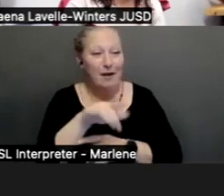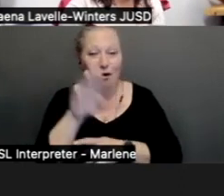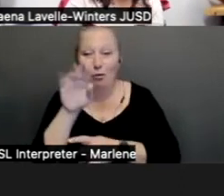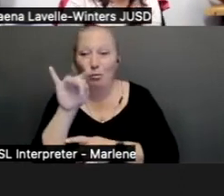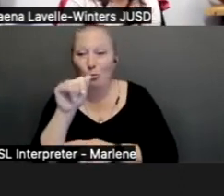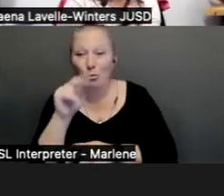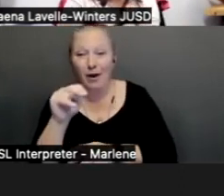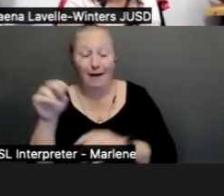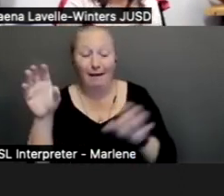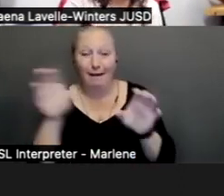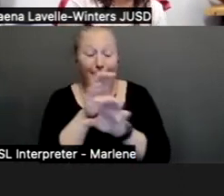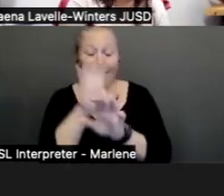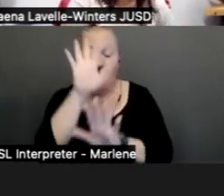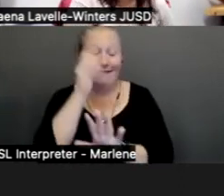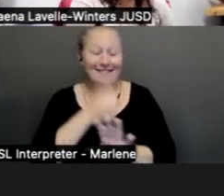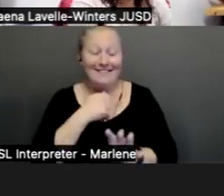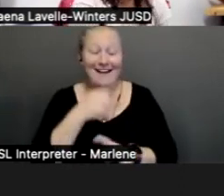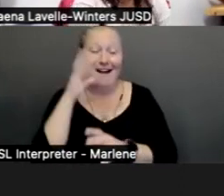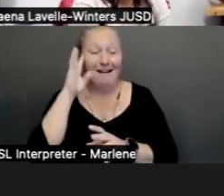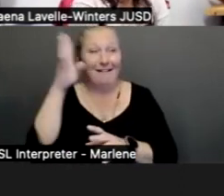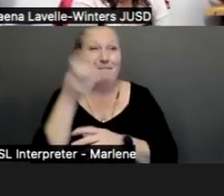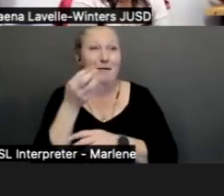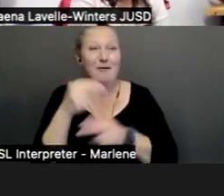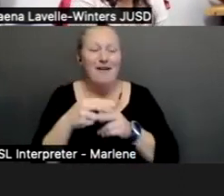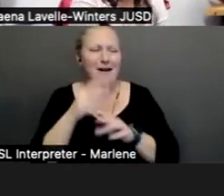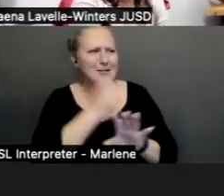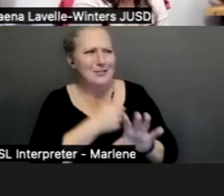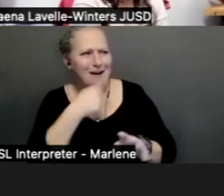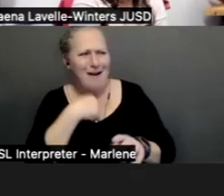made it into Brian. So I apologize. Great I was having problems translating that. That's awesome.